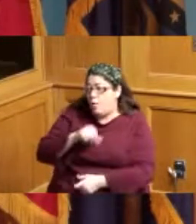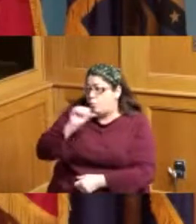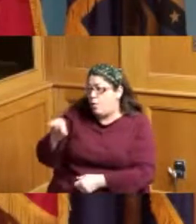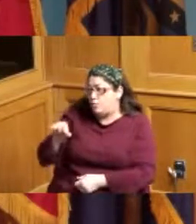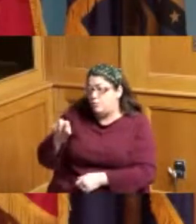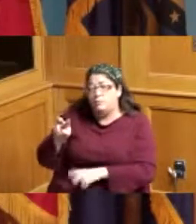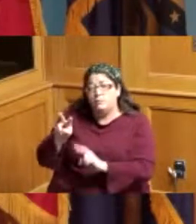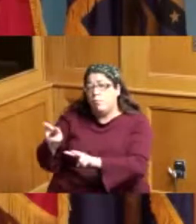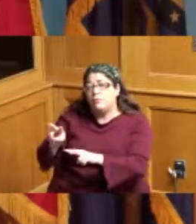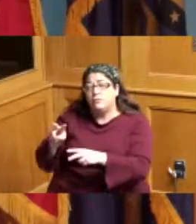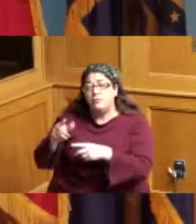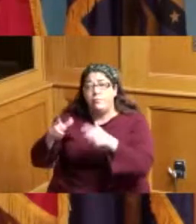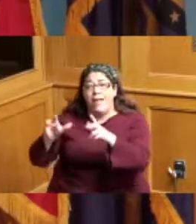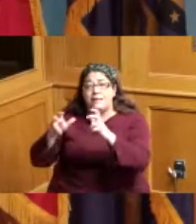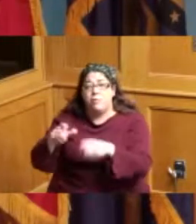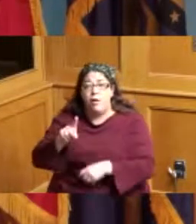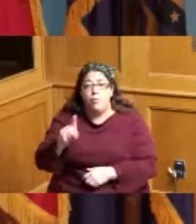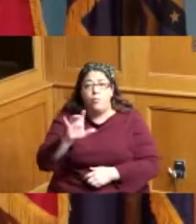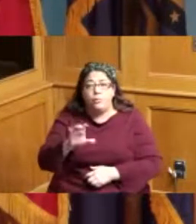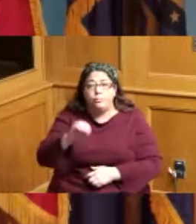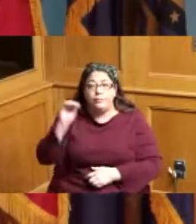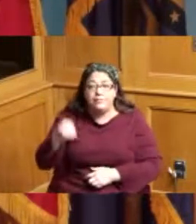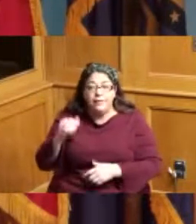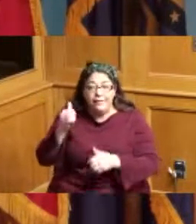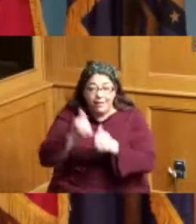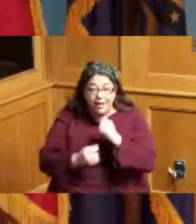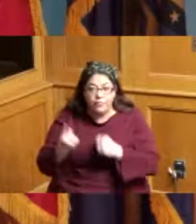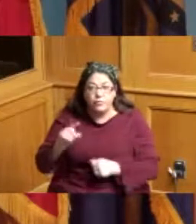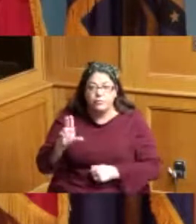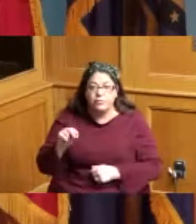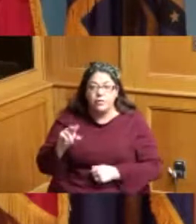so you're not gonna get a hundred percent of everybody but a hundred percent of everybody